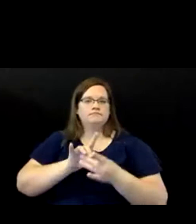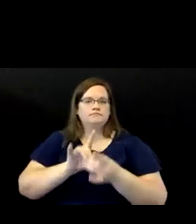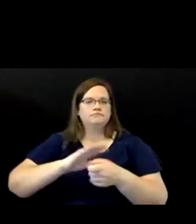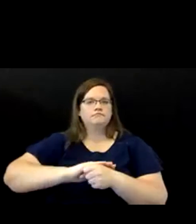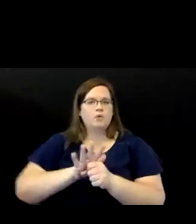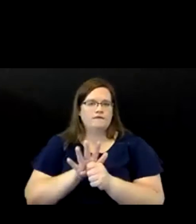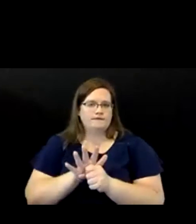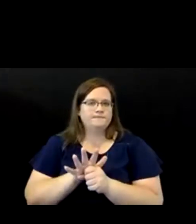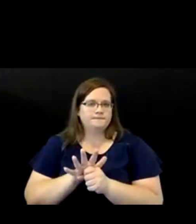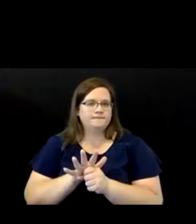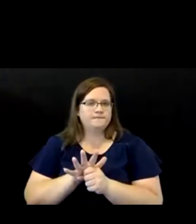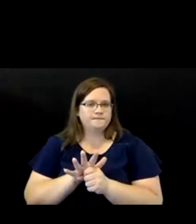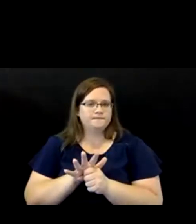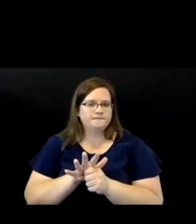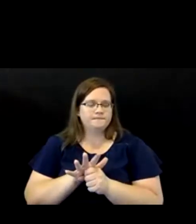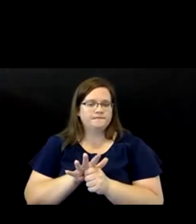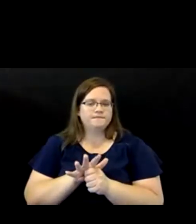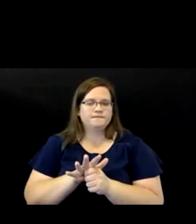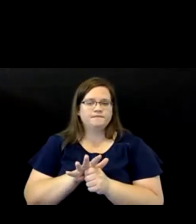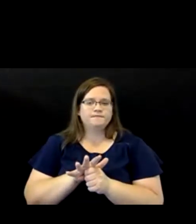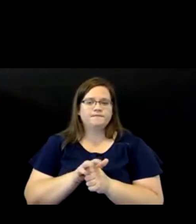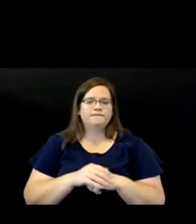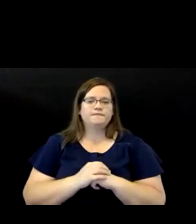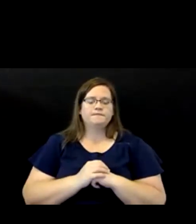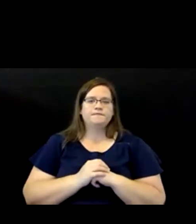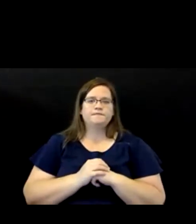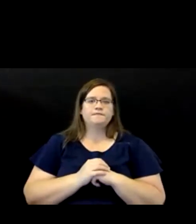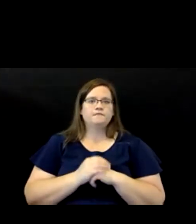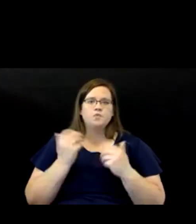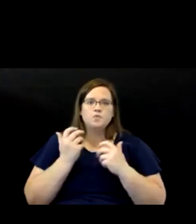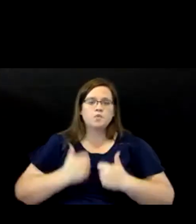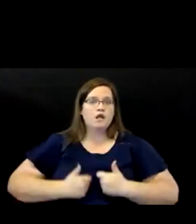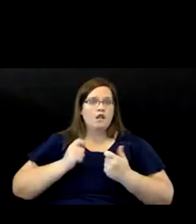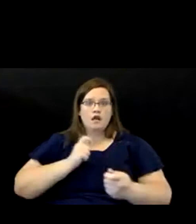. An epic, you know, life-changing era. I'm